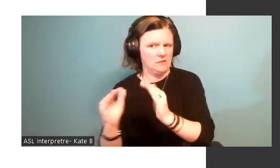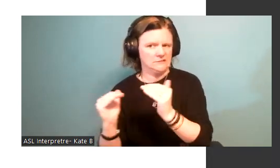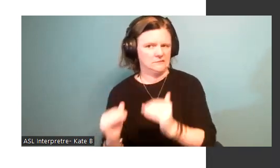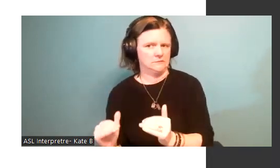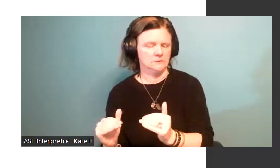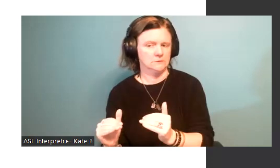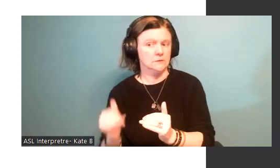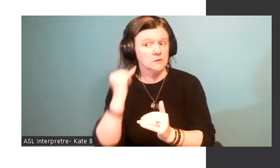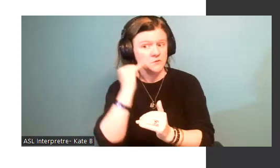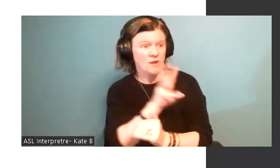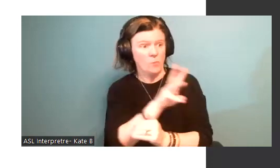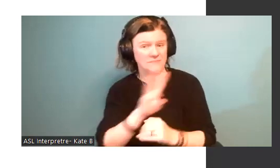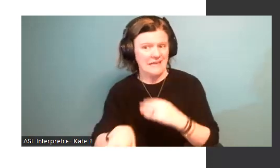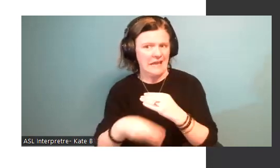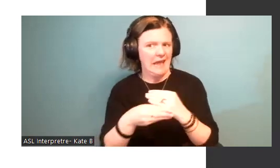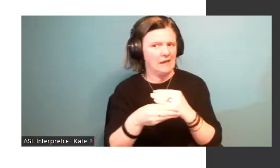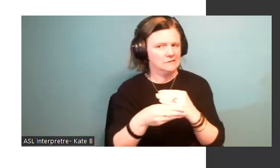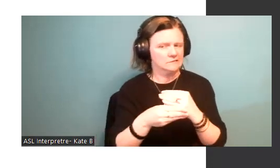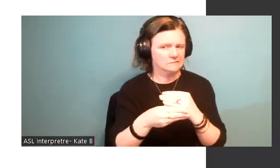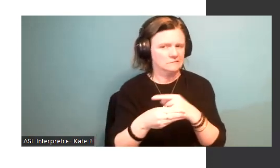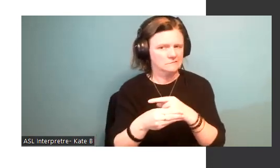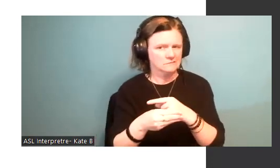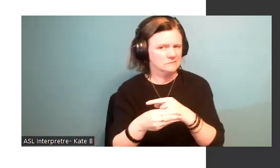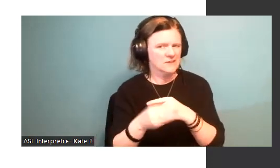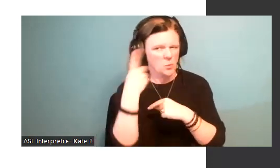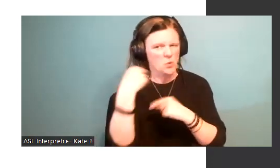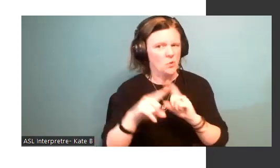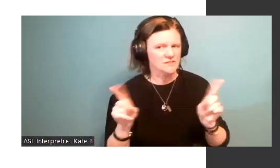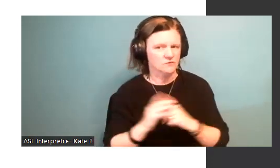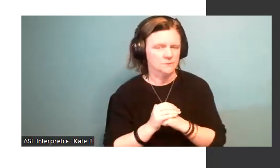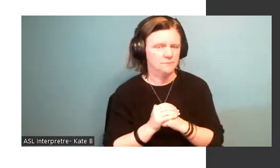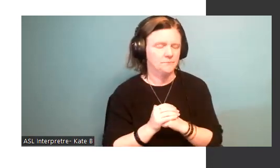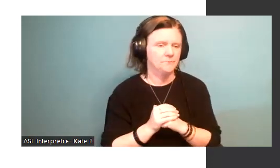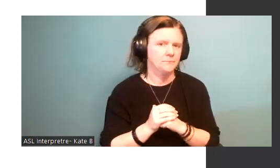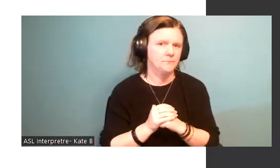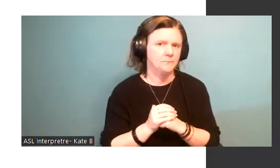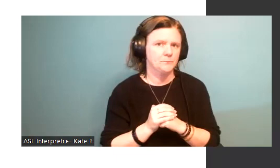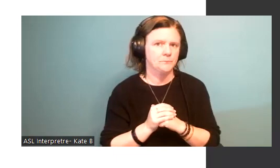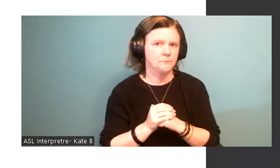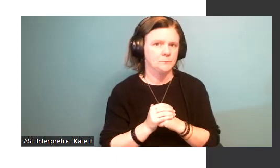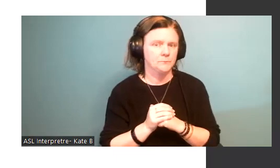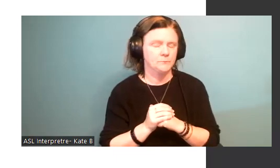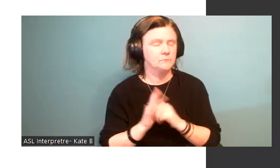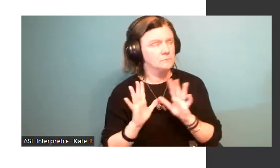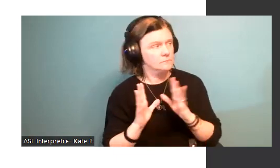how ARIA Live behaves. Try to use it to code and implement your own, but be aware it is somewhat